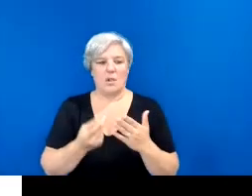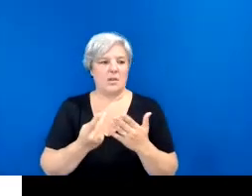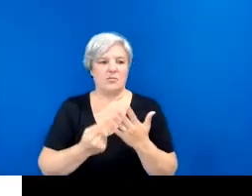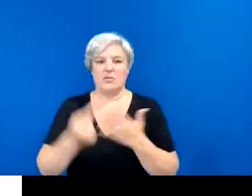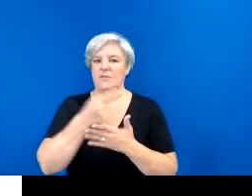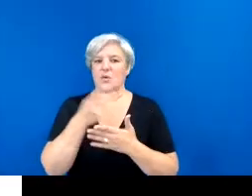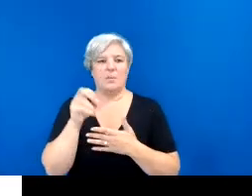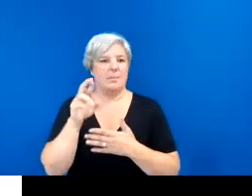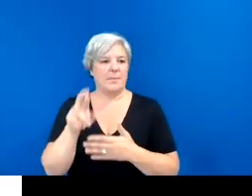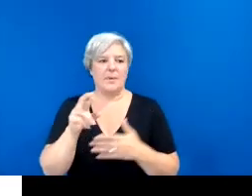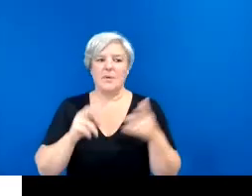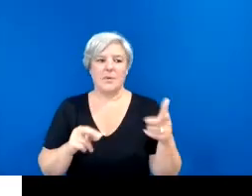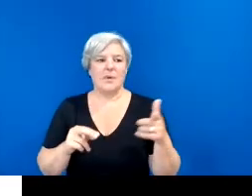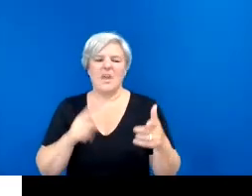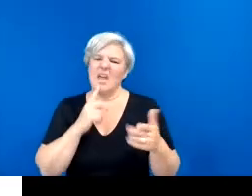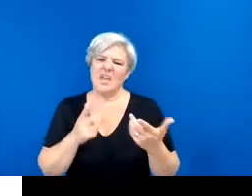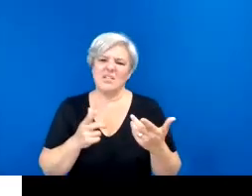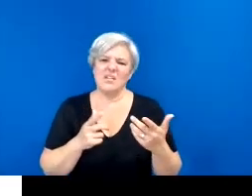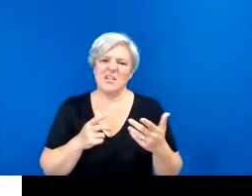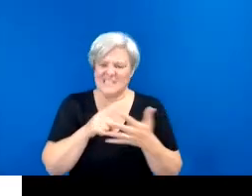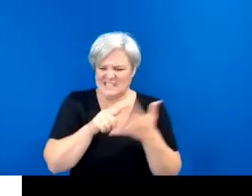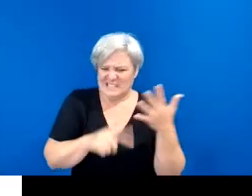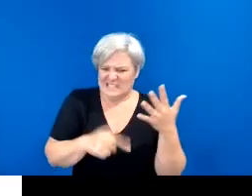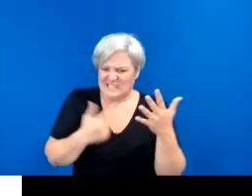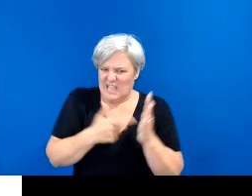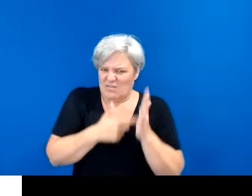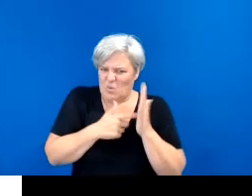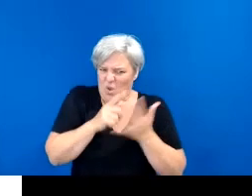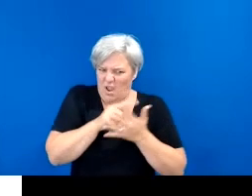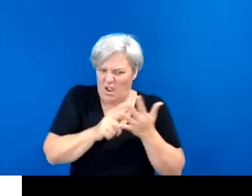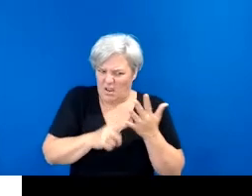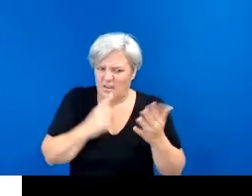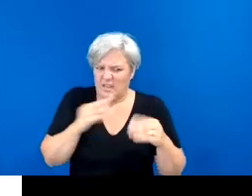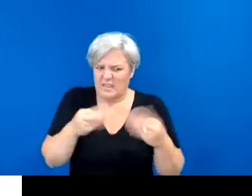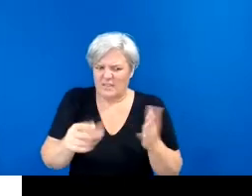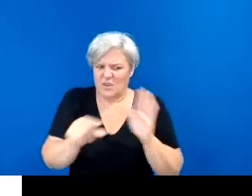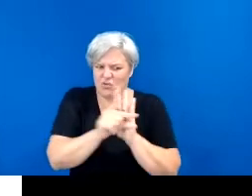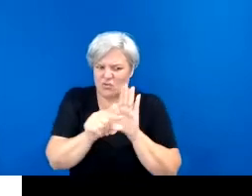for pretty much the same things that I mentioned in the Open textbook library where their reviews are.